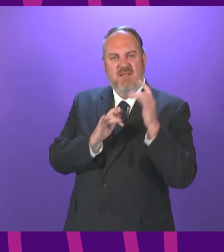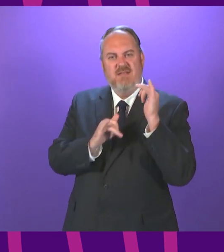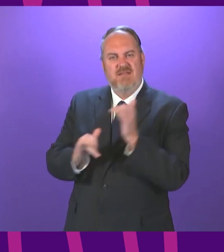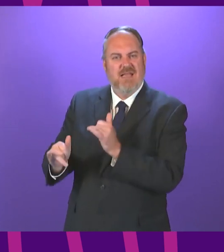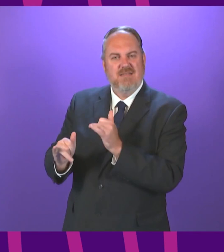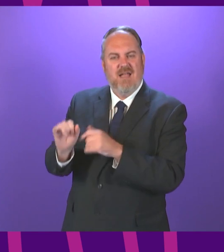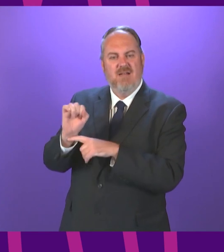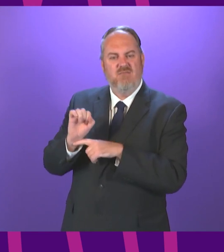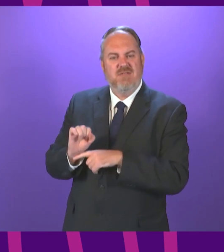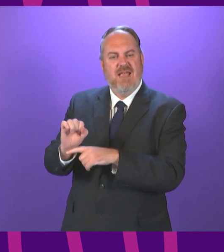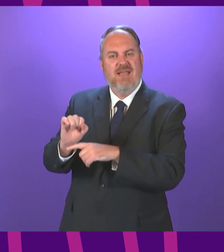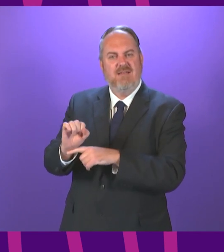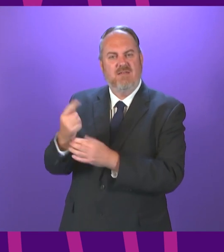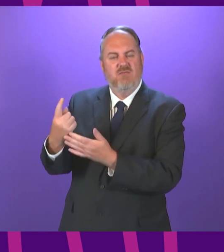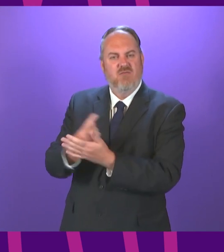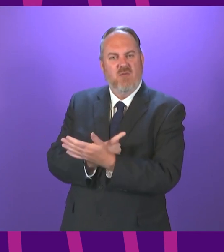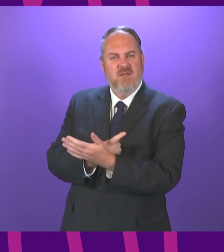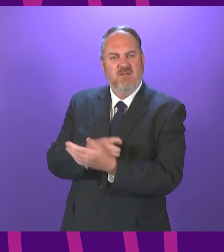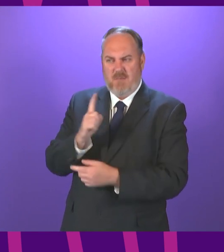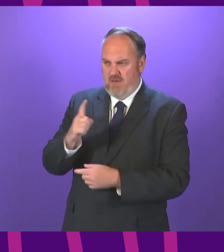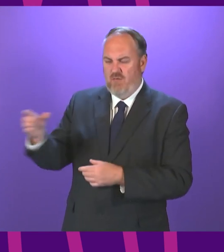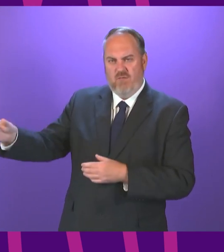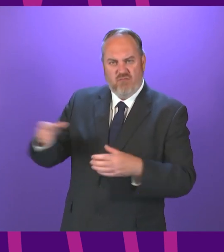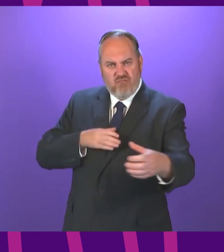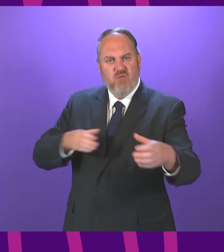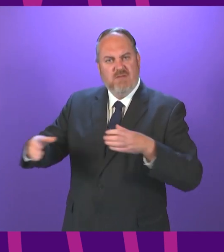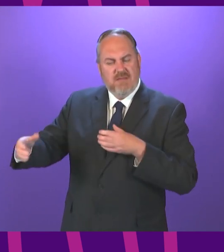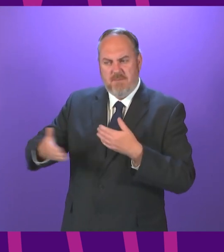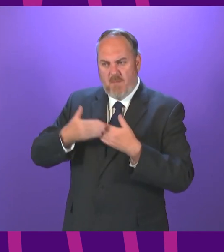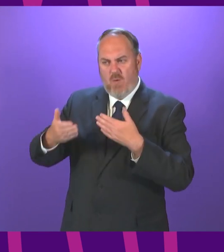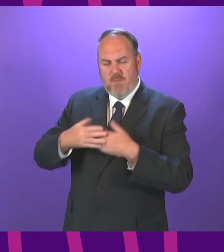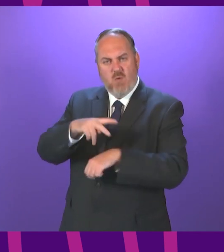after failing to pre-emptively recruit more staff in anticipation of a surge in cases.